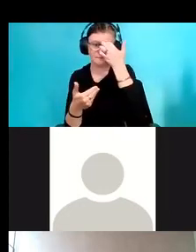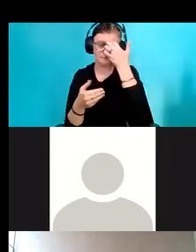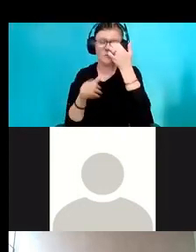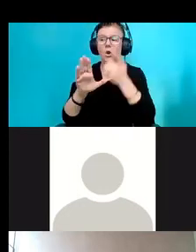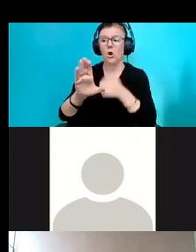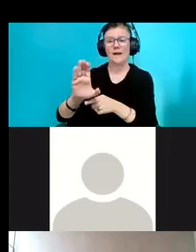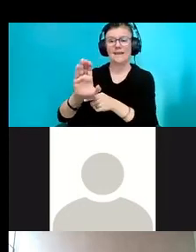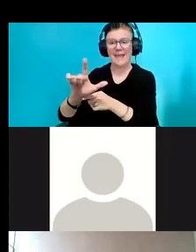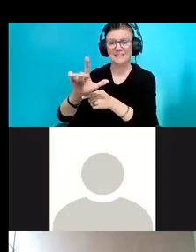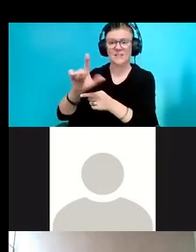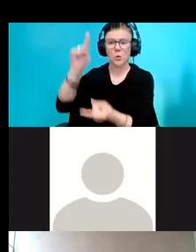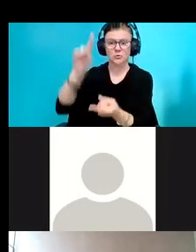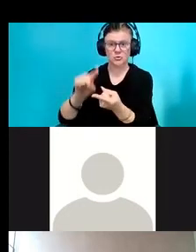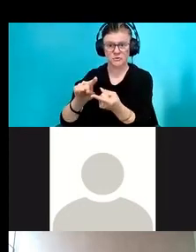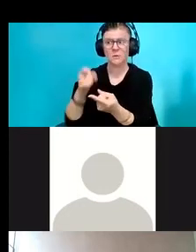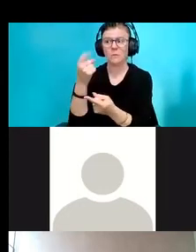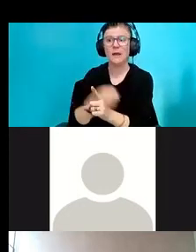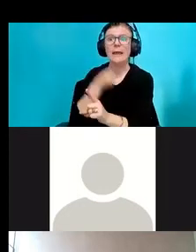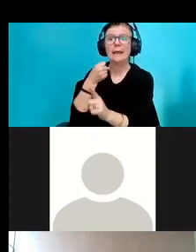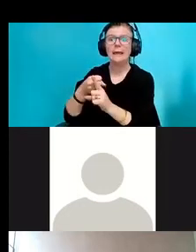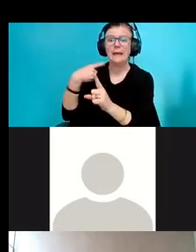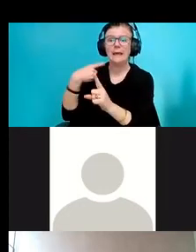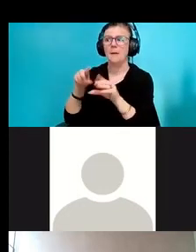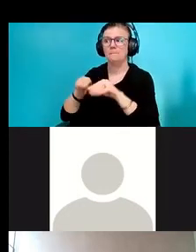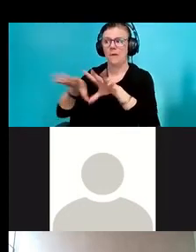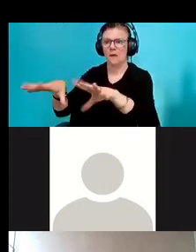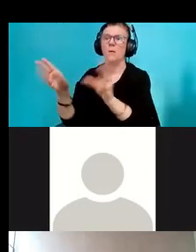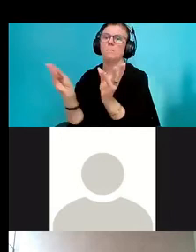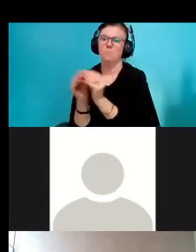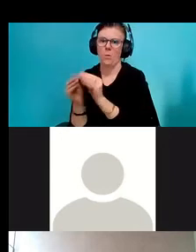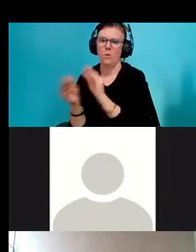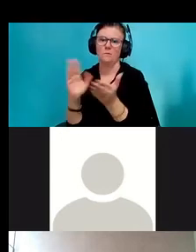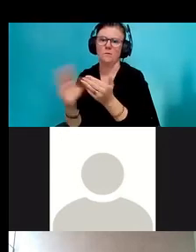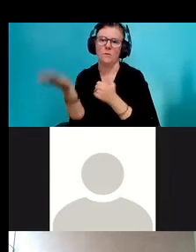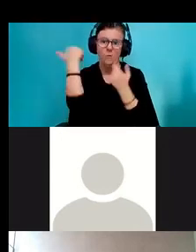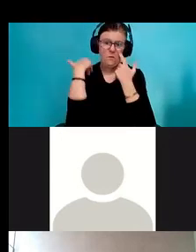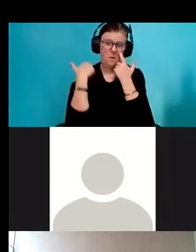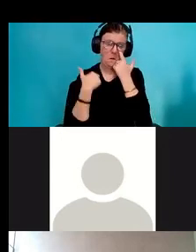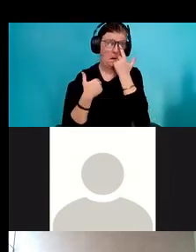her impact was more substantial than before."